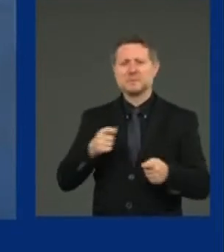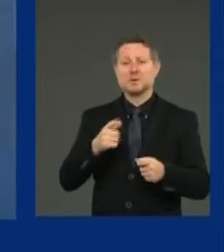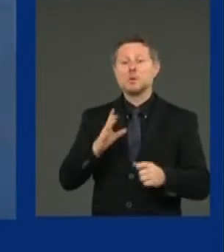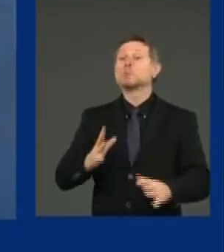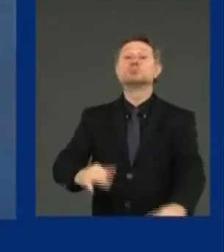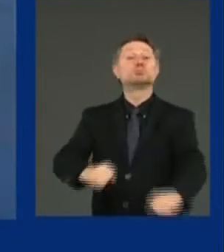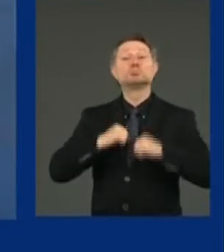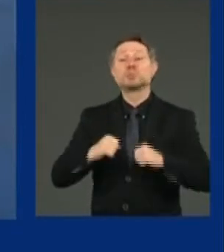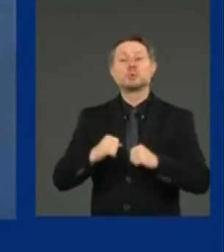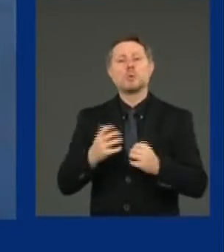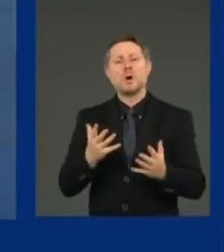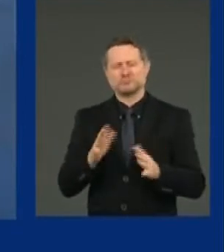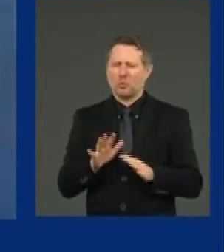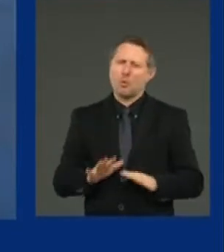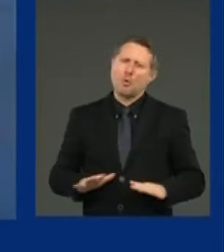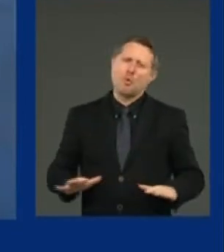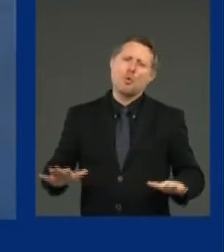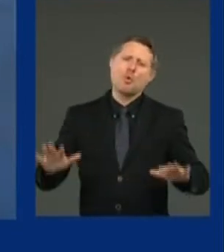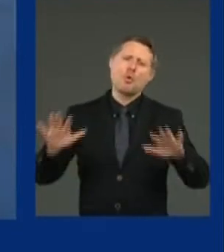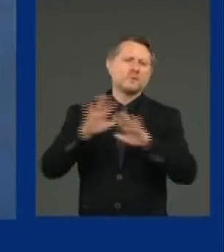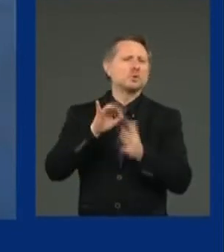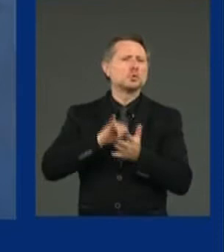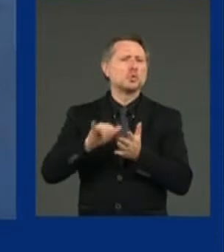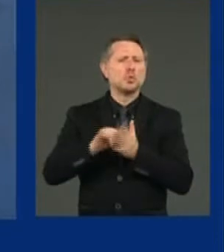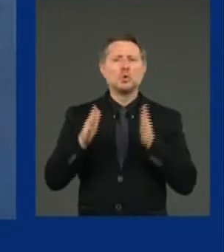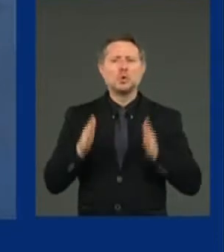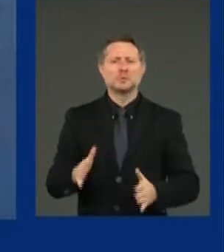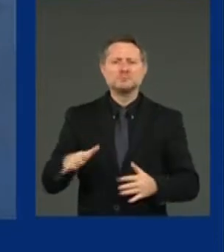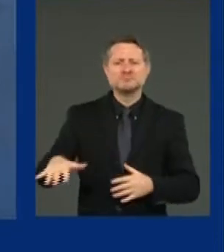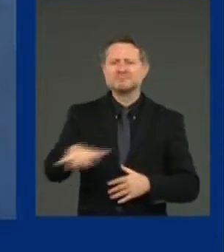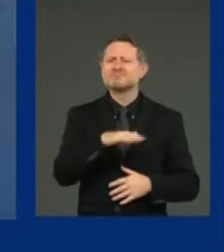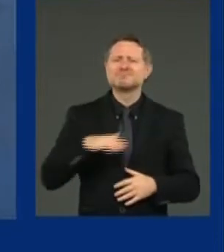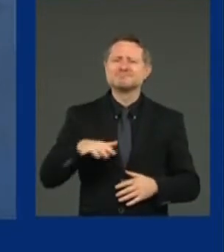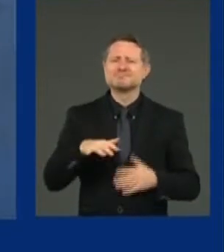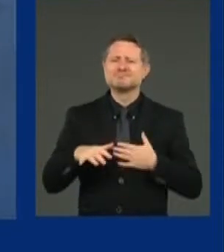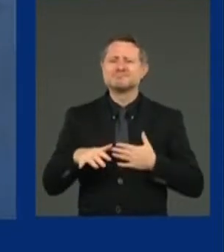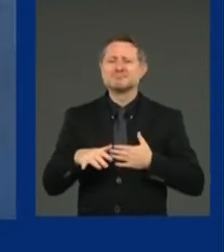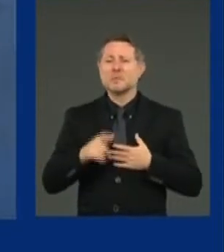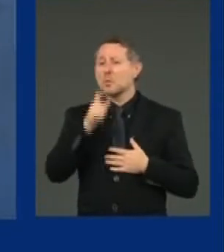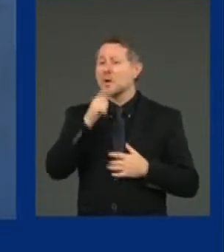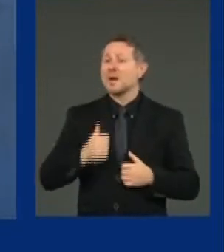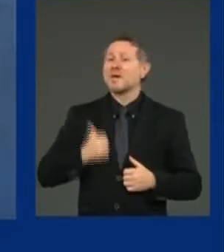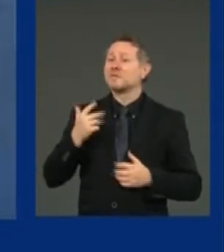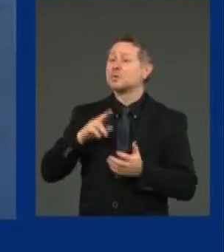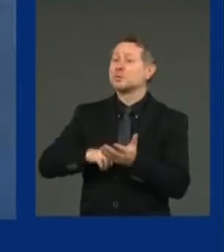DO AND WE'LL DO WHAT WE HAVE TO DO TO PROTECT THE LIVES OF NEW YORKERS.